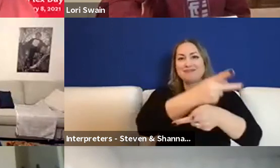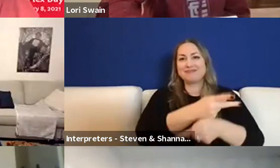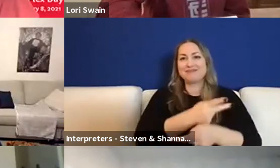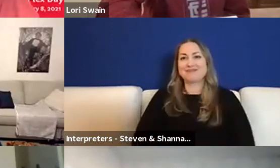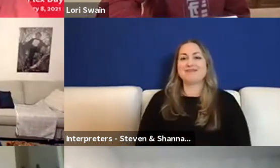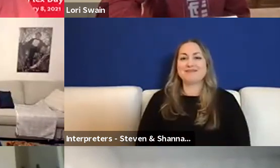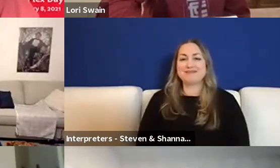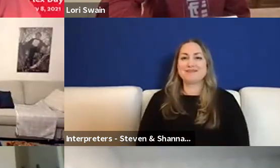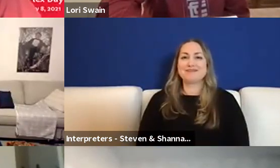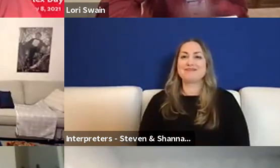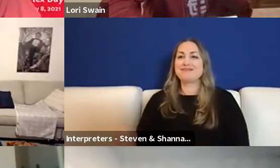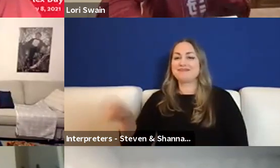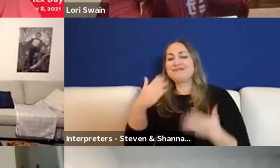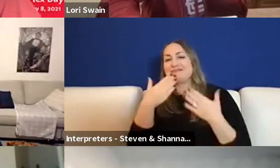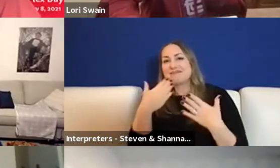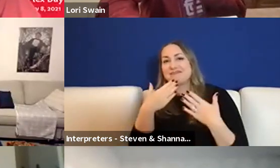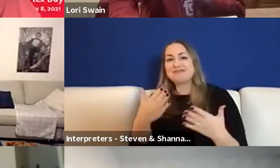Thank you. Thank you. Thank you.